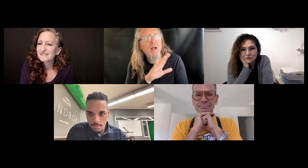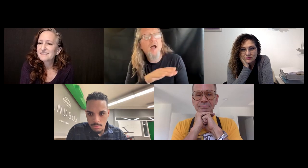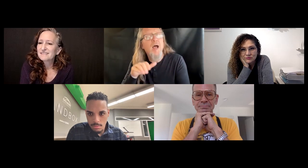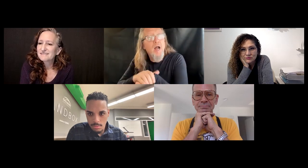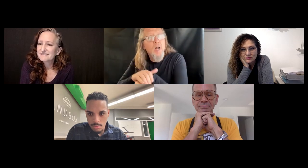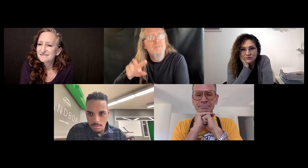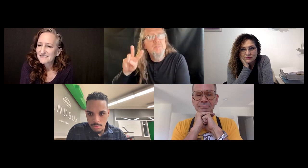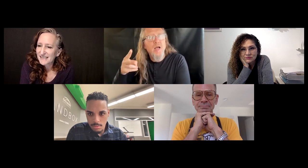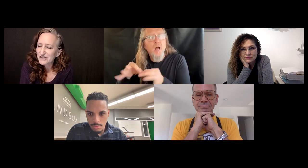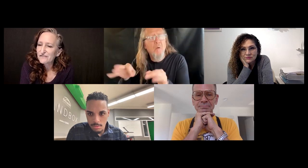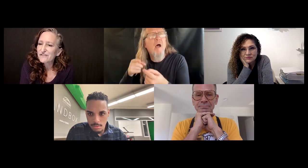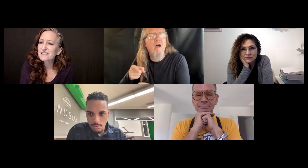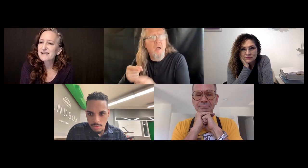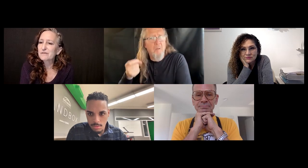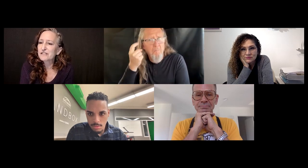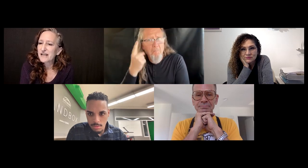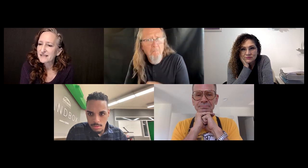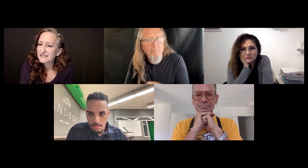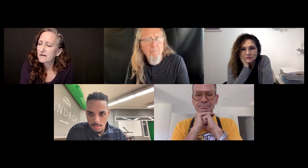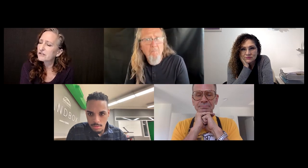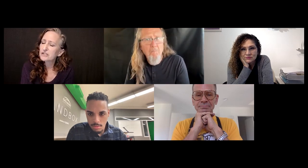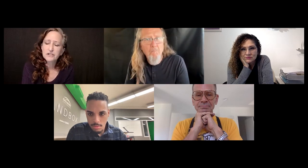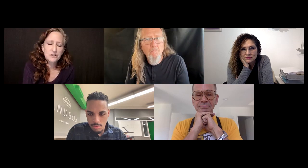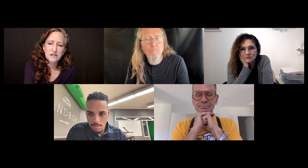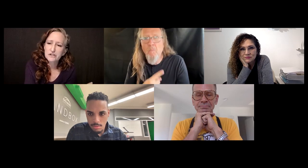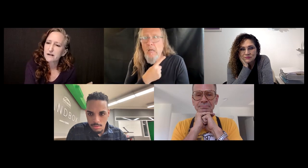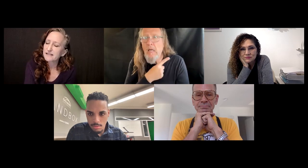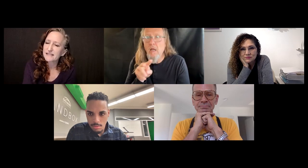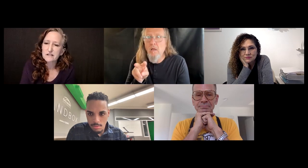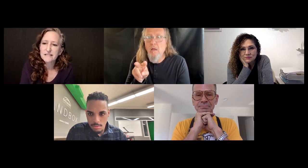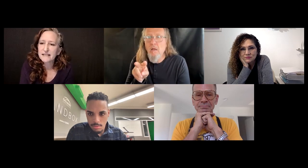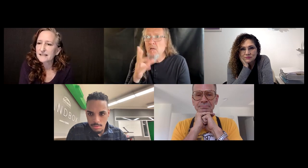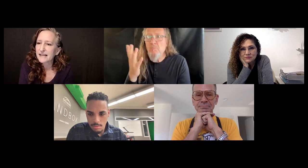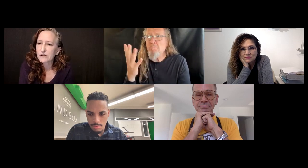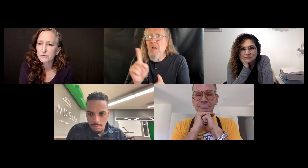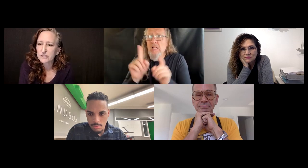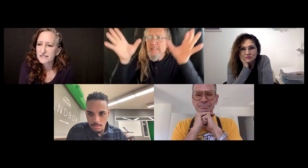In your first language, ASL, sure you're struggling in your second language, which is English.